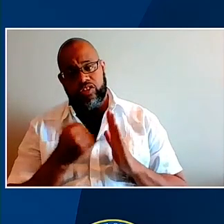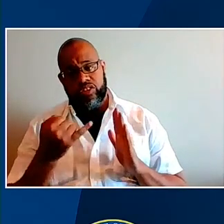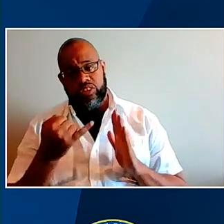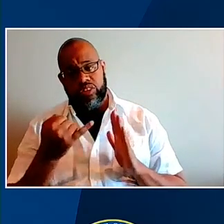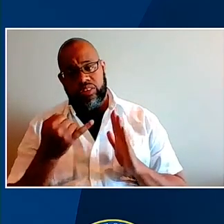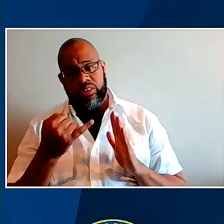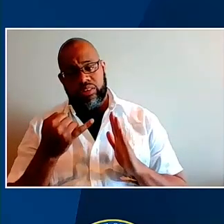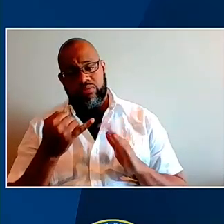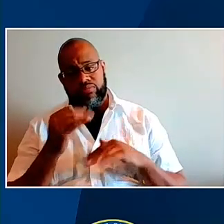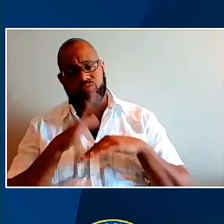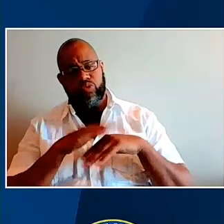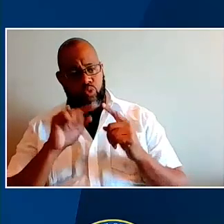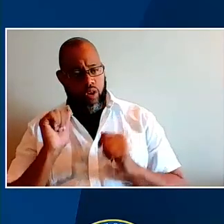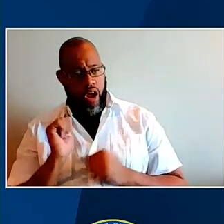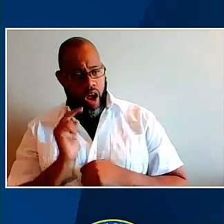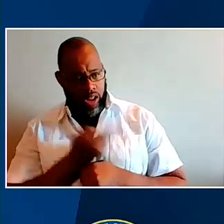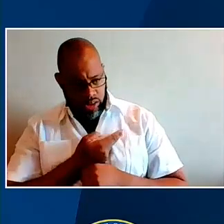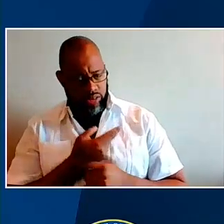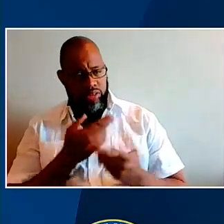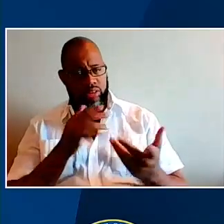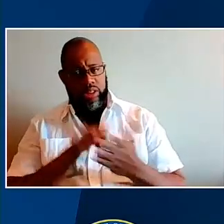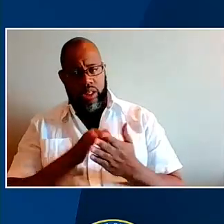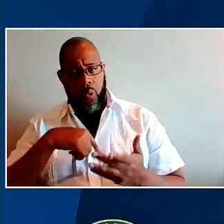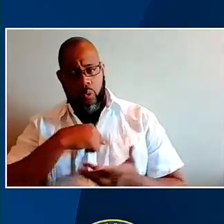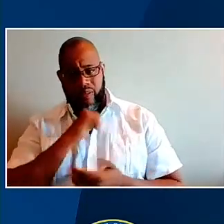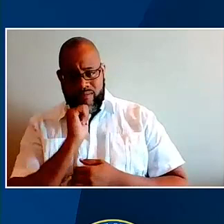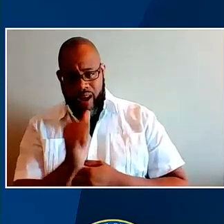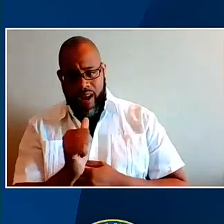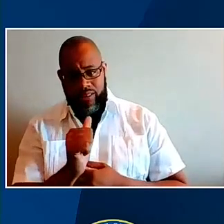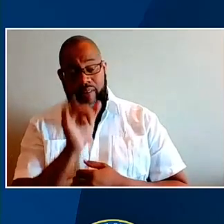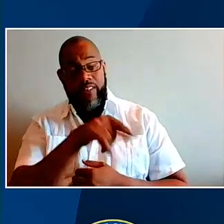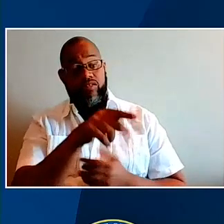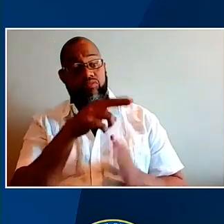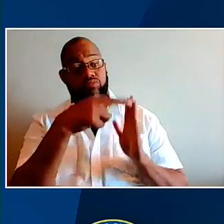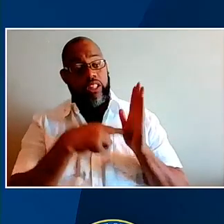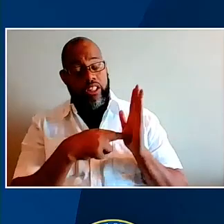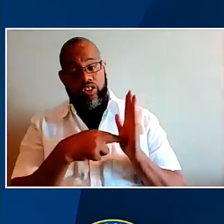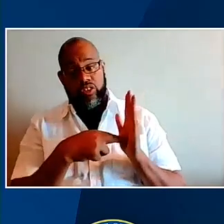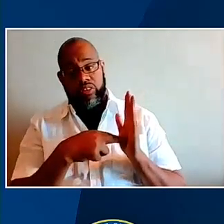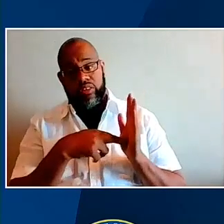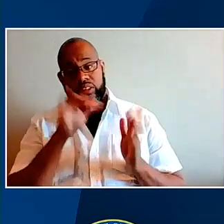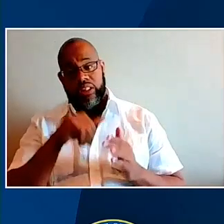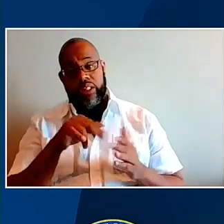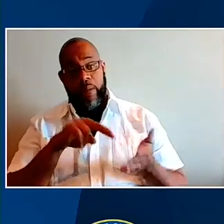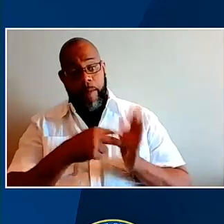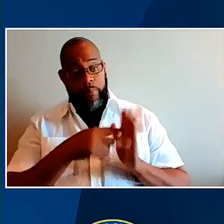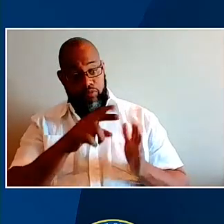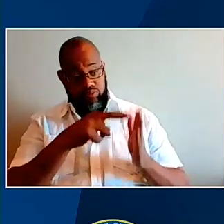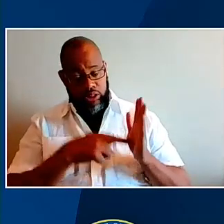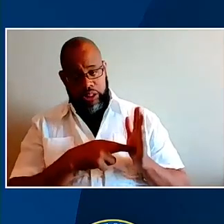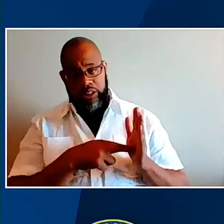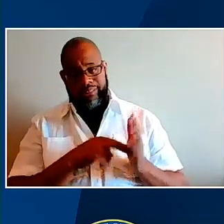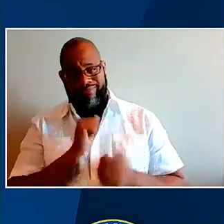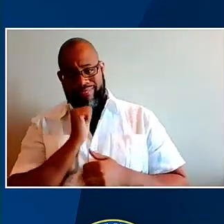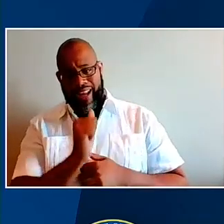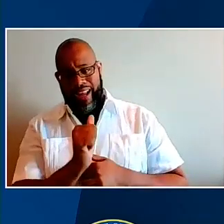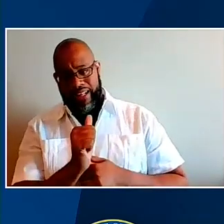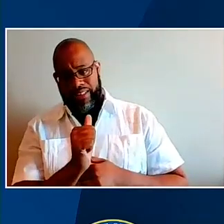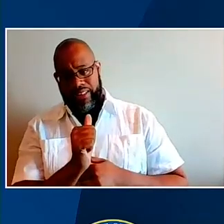of us that we are not- these regulations- the purpose of these regulations is not to